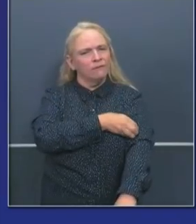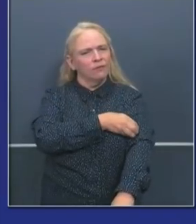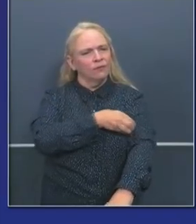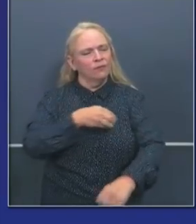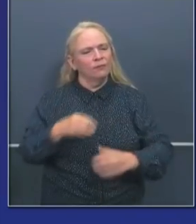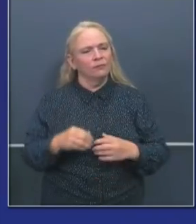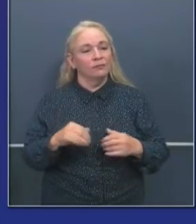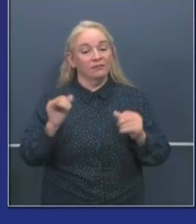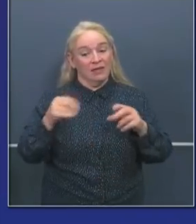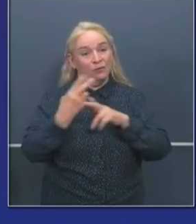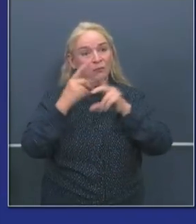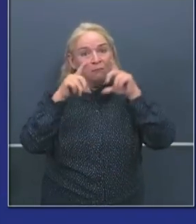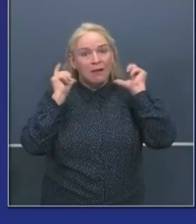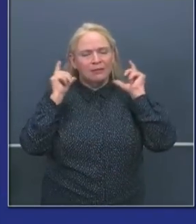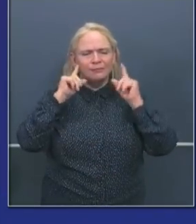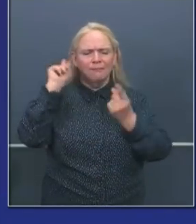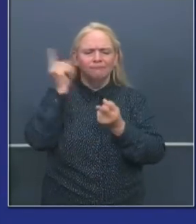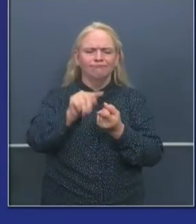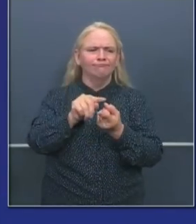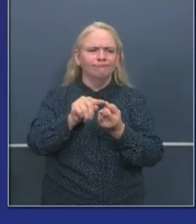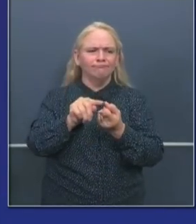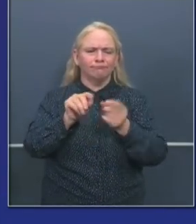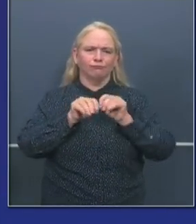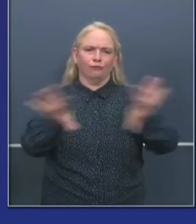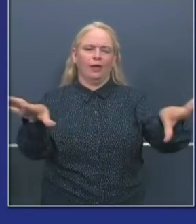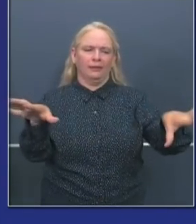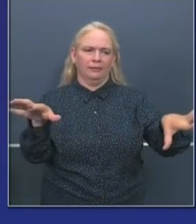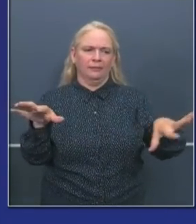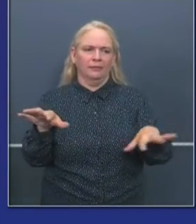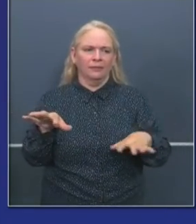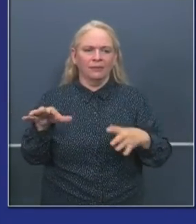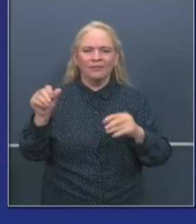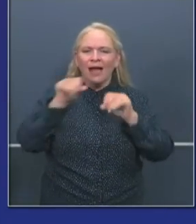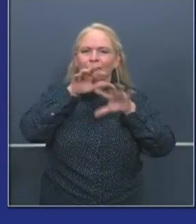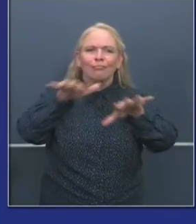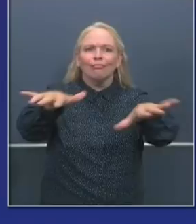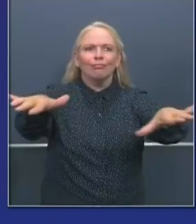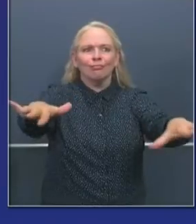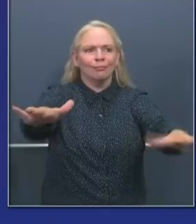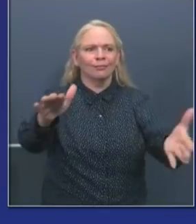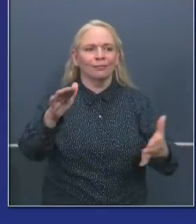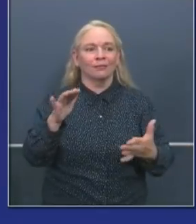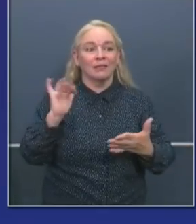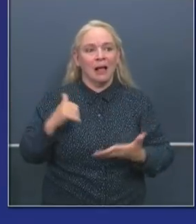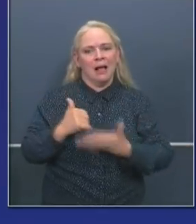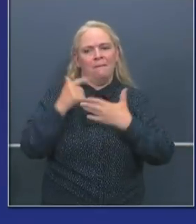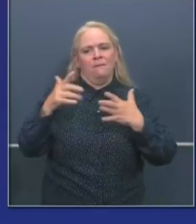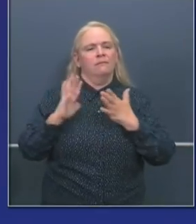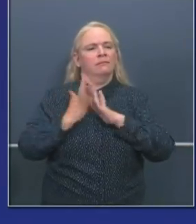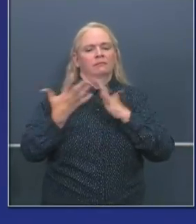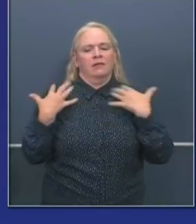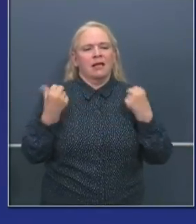IF YOU SNEEZE, 26 FEET. IT'S A REMINDER THE POWER AND POTENCY OF THESE MASKS TO